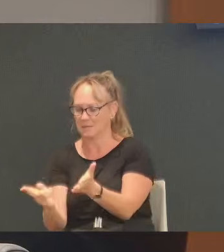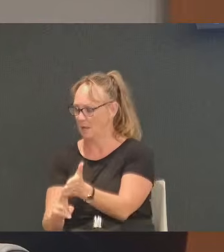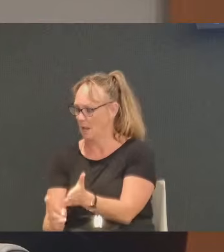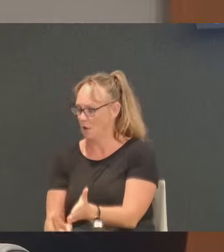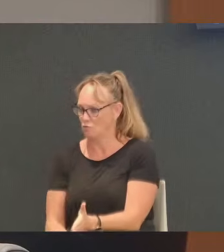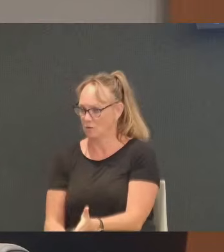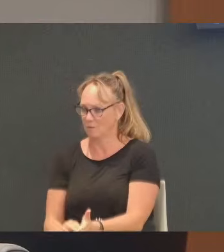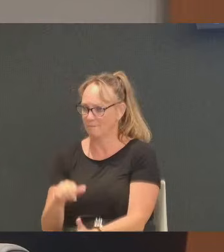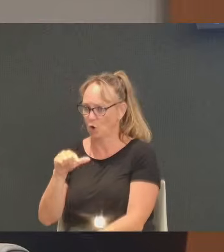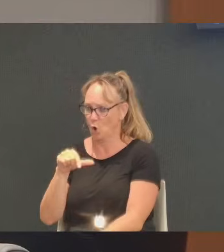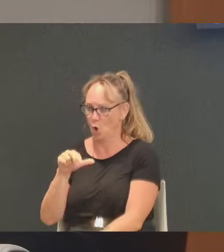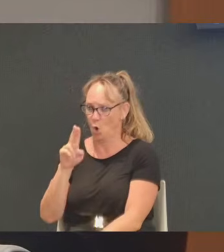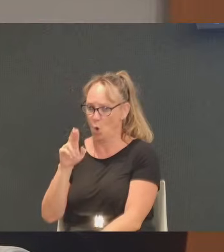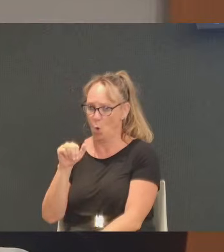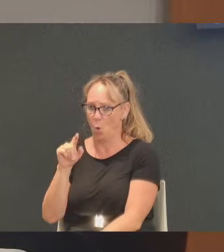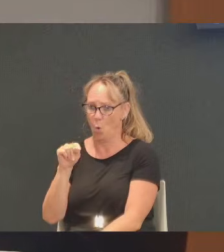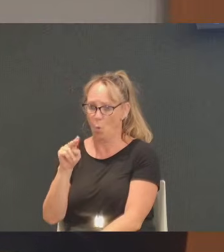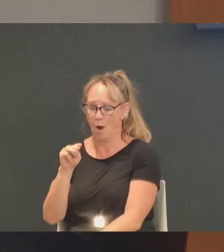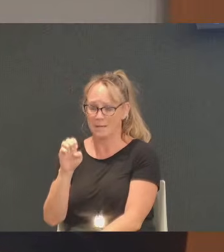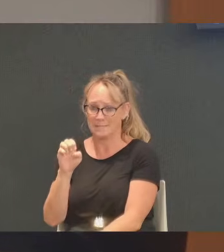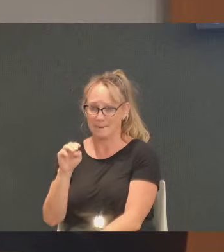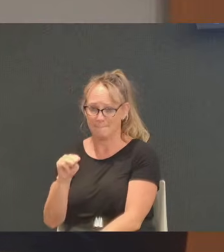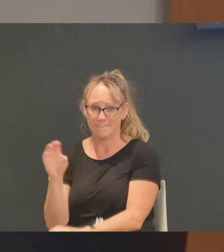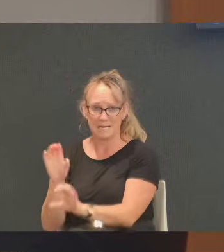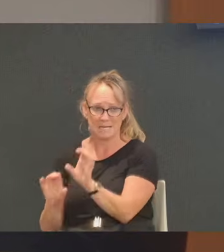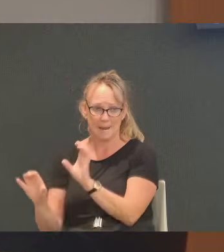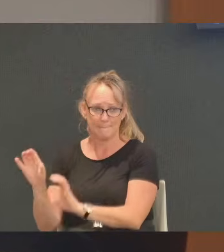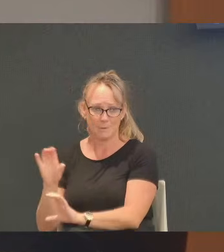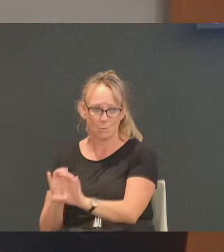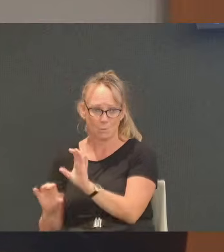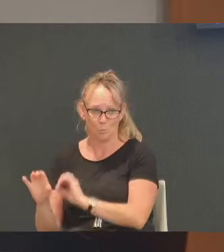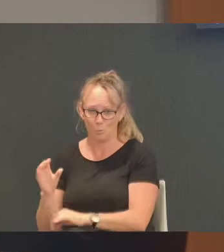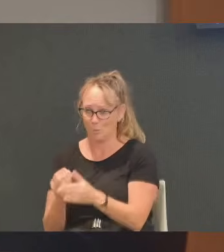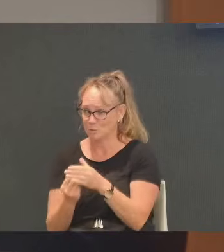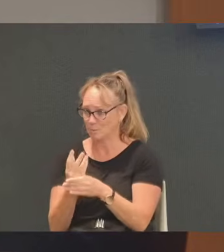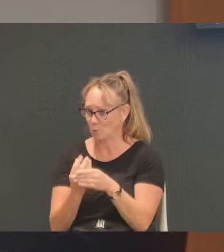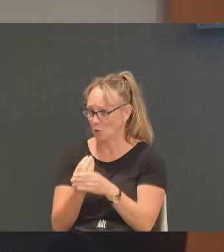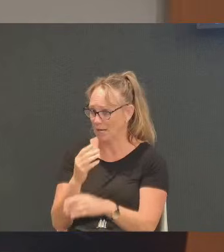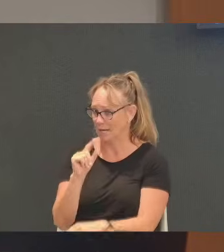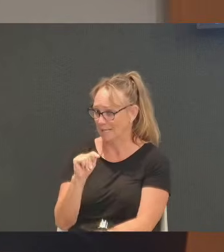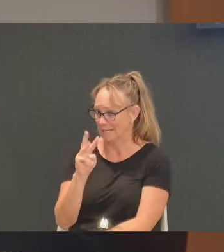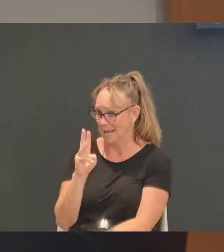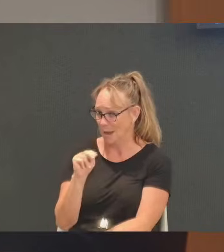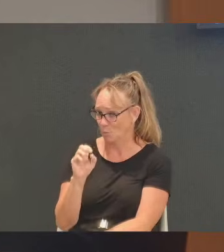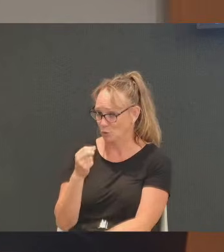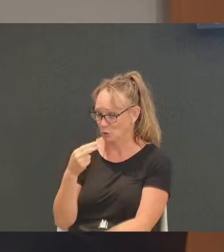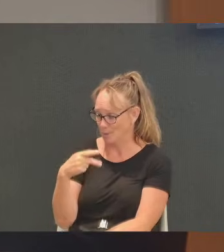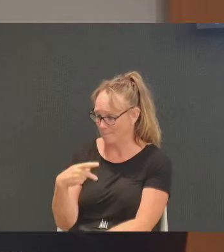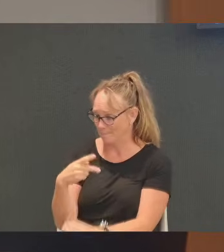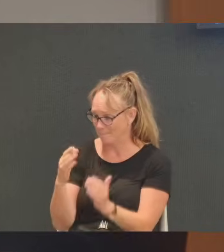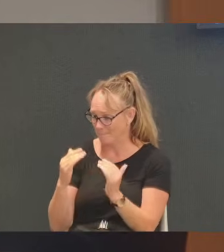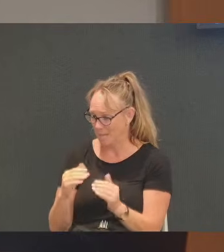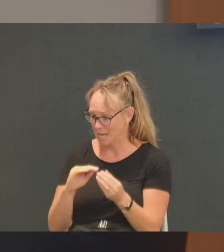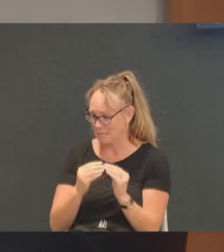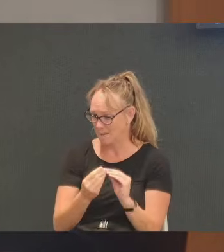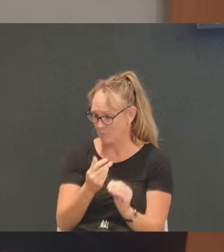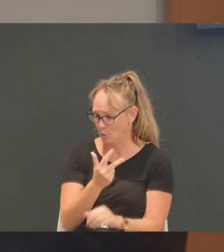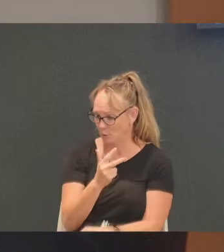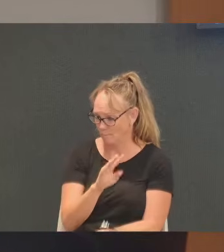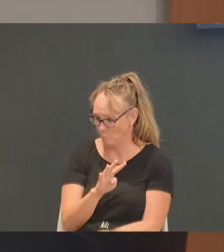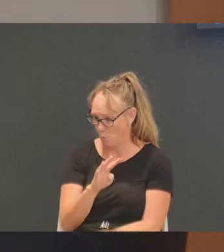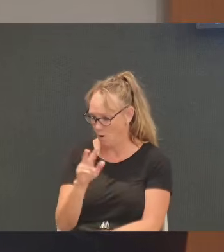Chemical in Springfield Township. Item 34. Uh, items 34 and 35 are two solid waste management